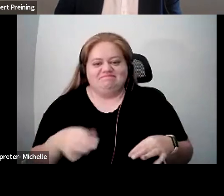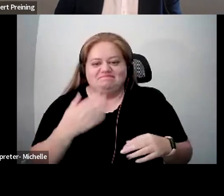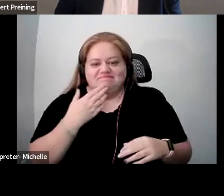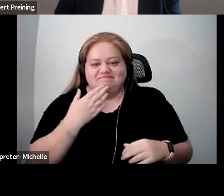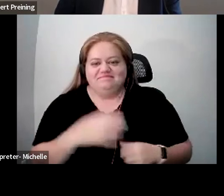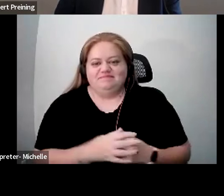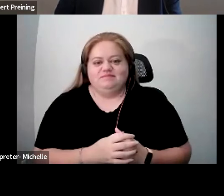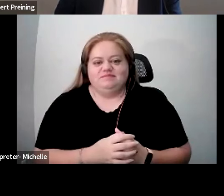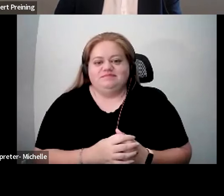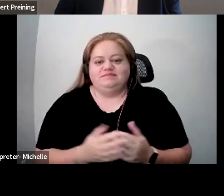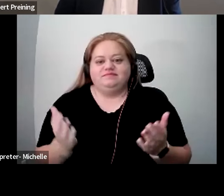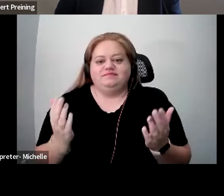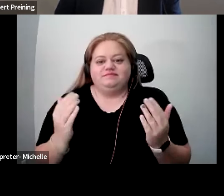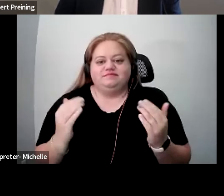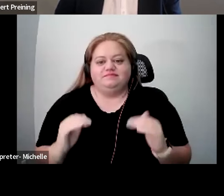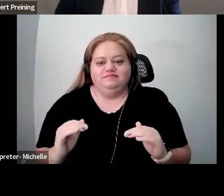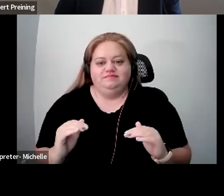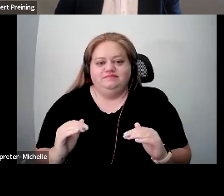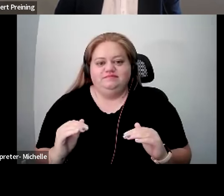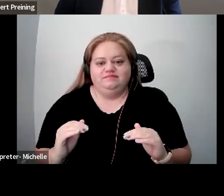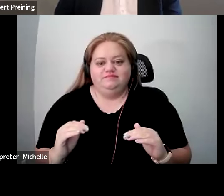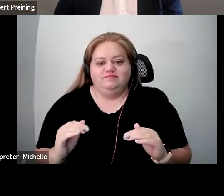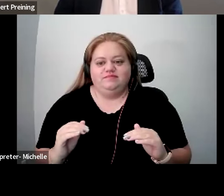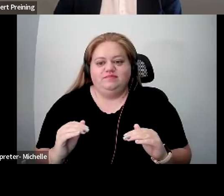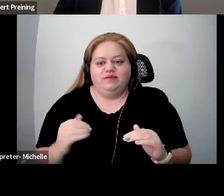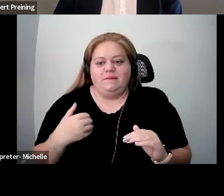Next, we're going to jump a little more deeply